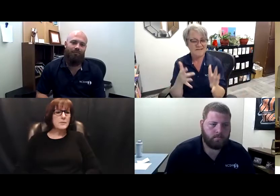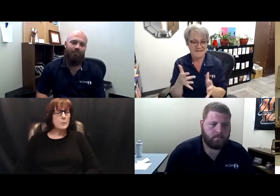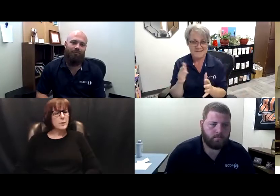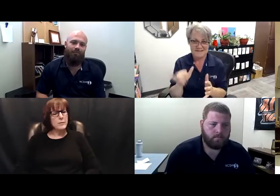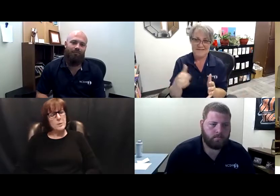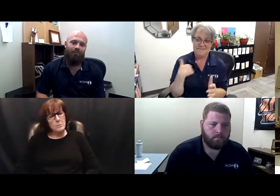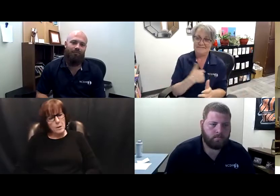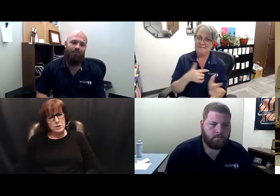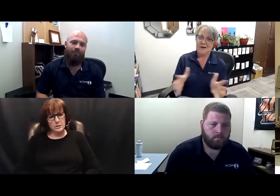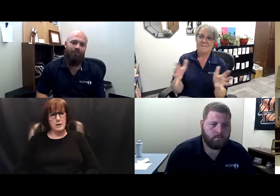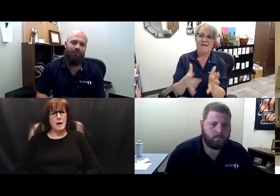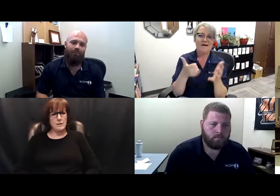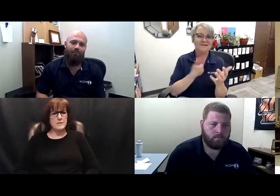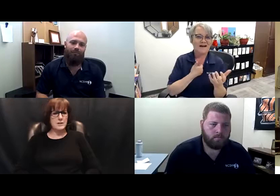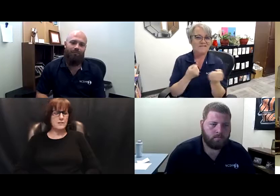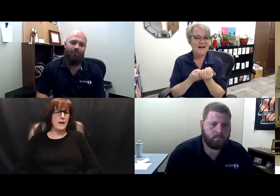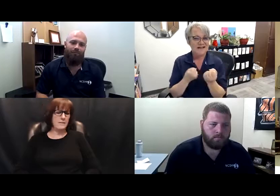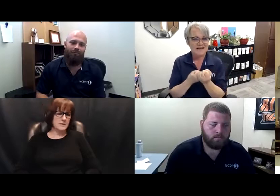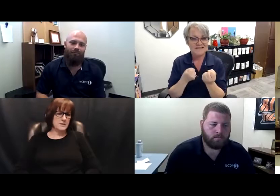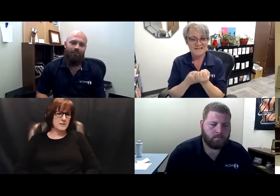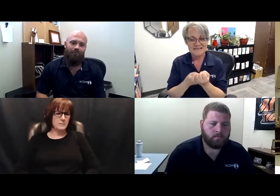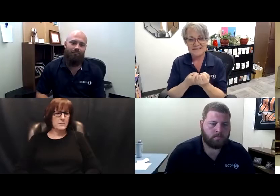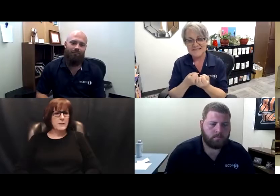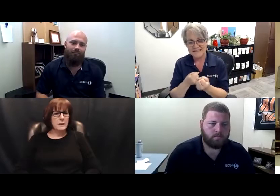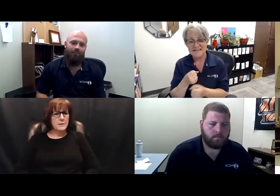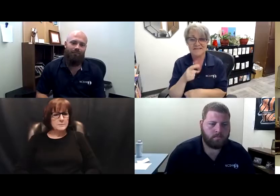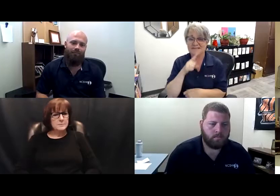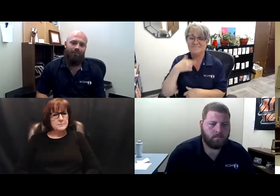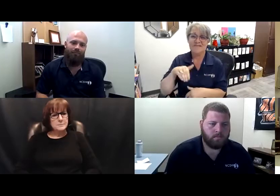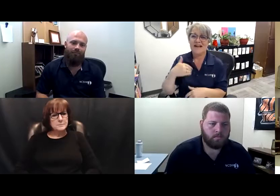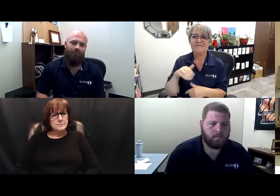For the promotion of self-advocacy